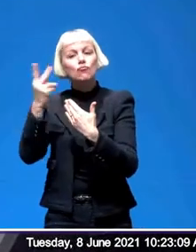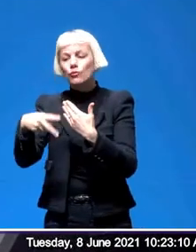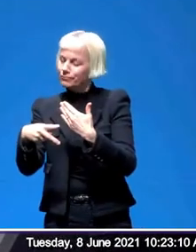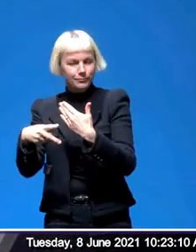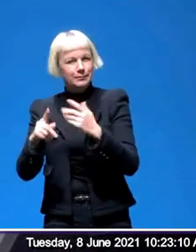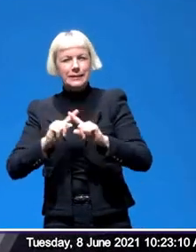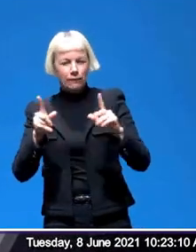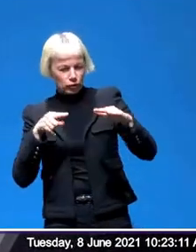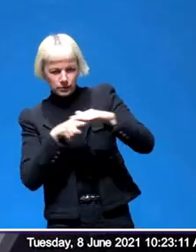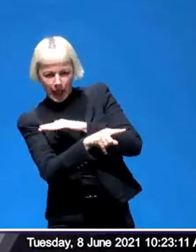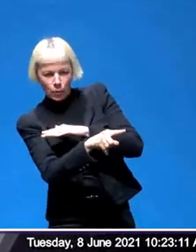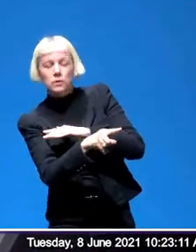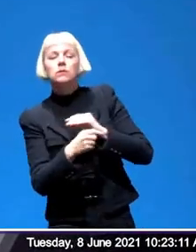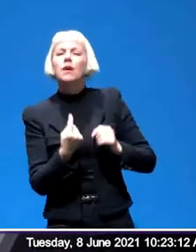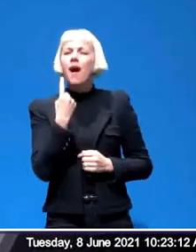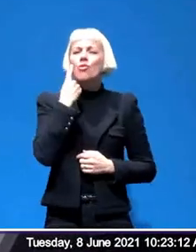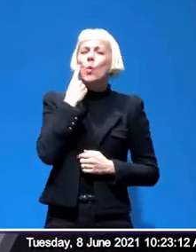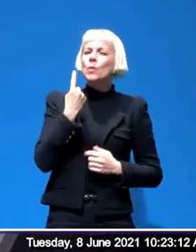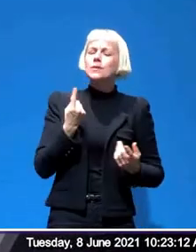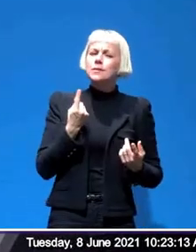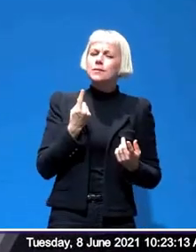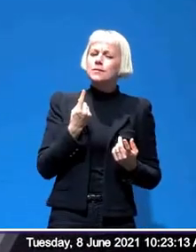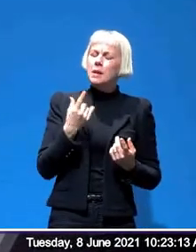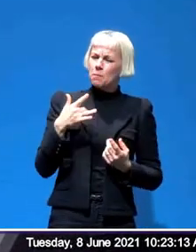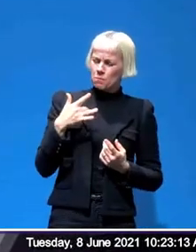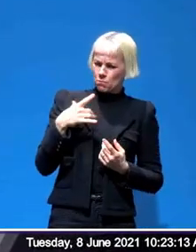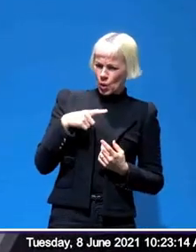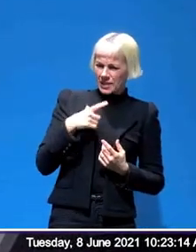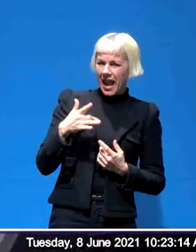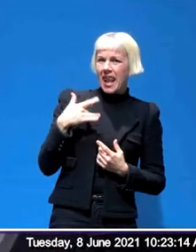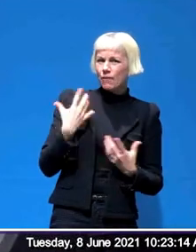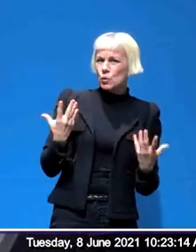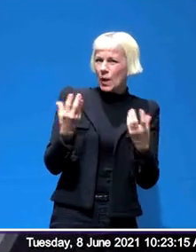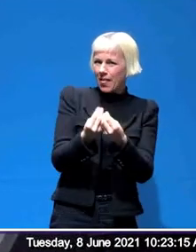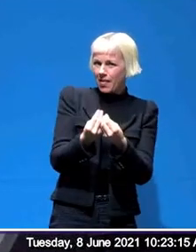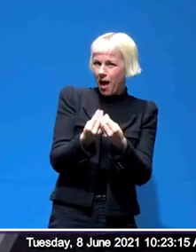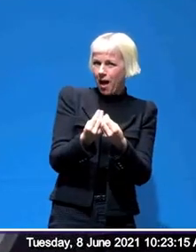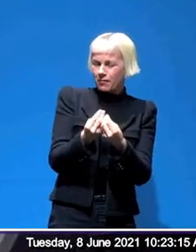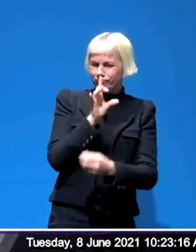I did this deliberately because I felt they lived together through circumstance, not by choice, and I didn't think they should be